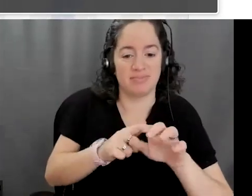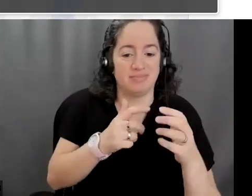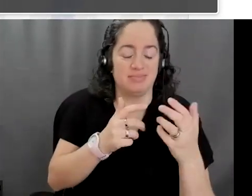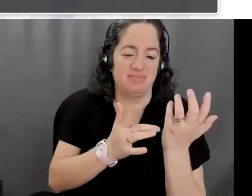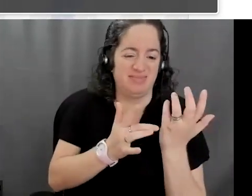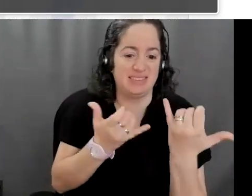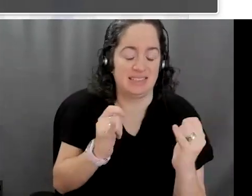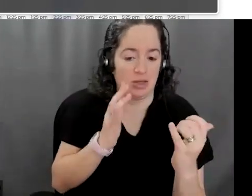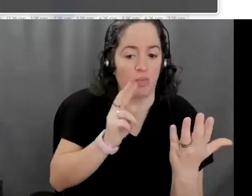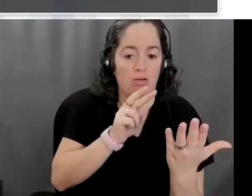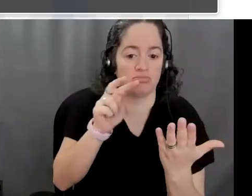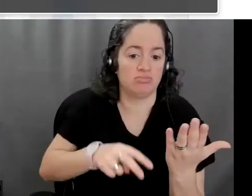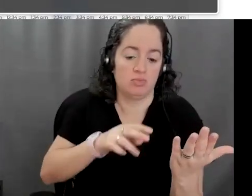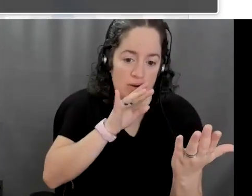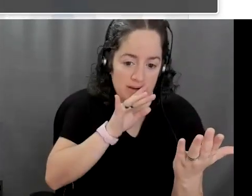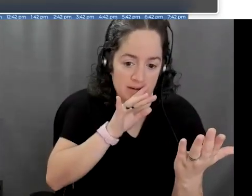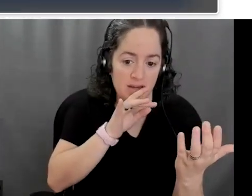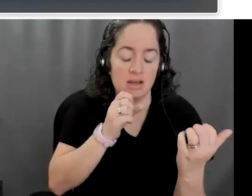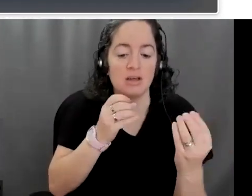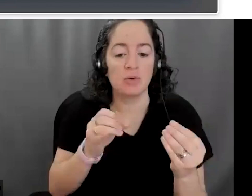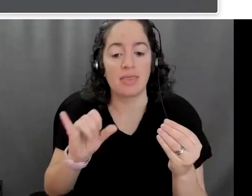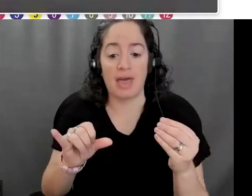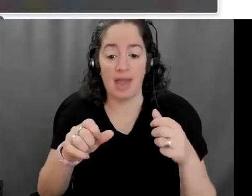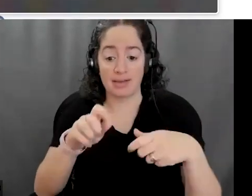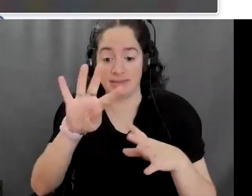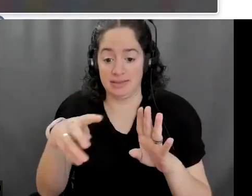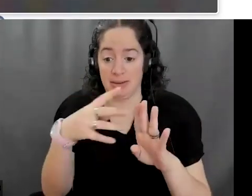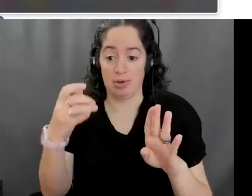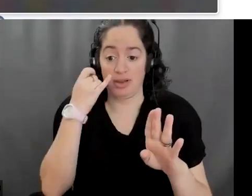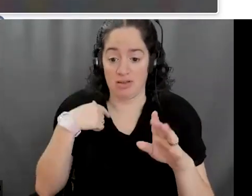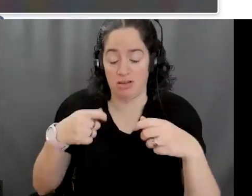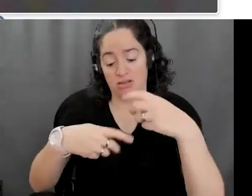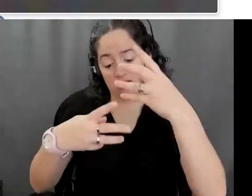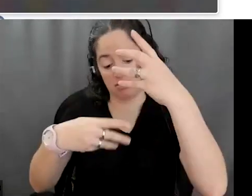and if I scroll far down to the bottom right of the table